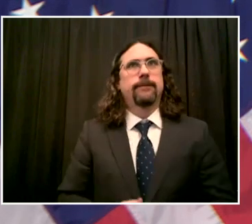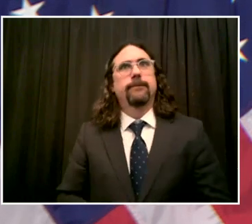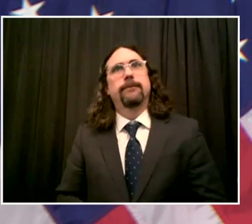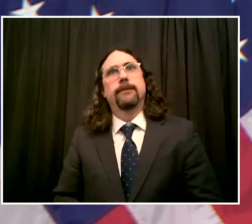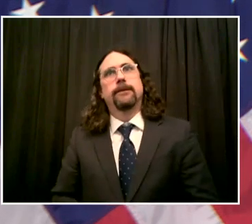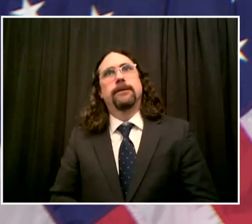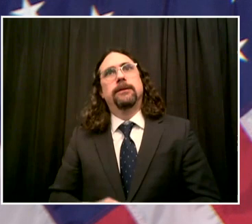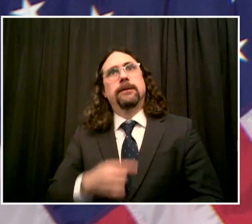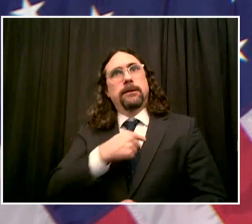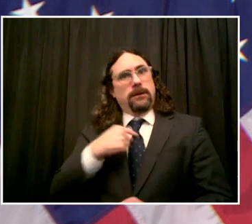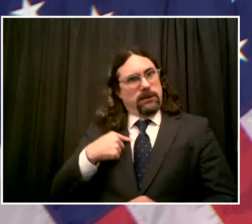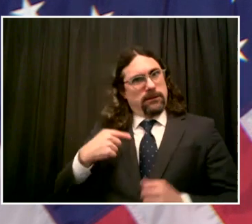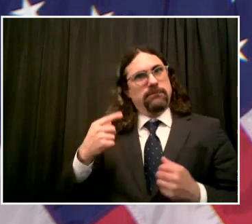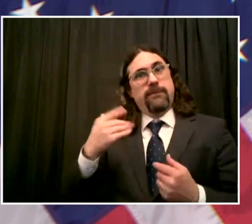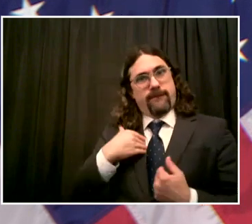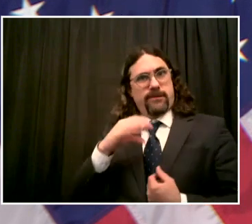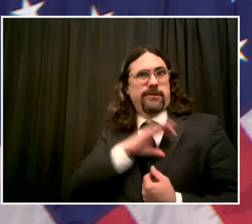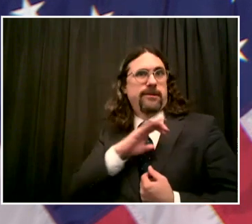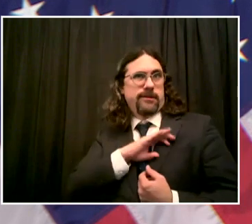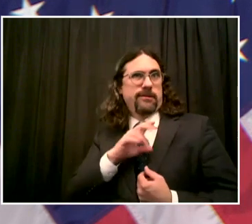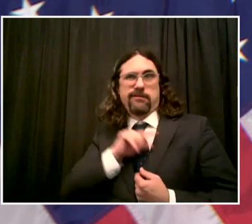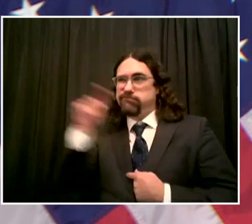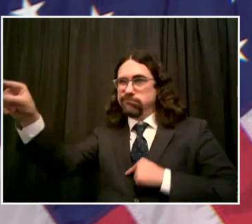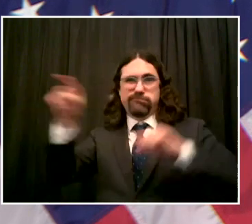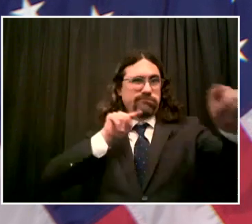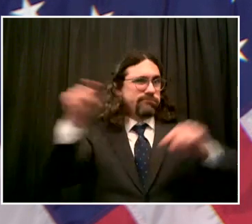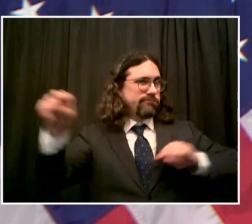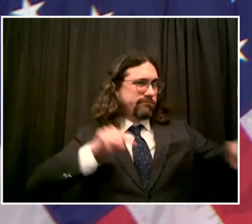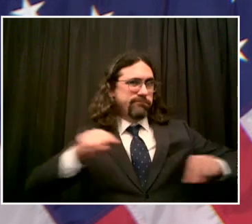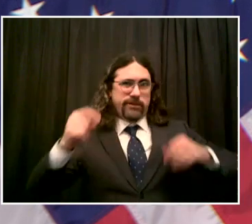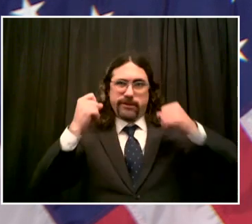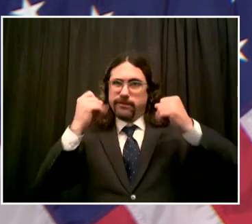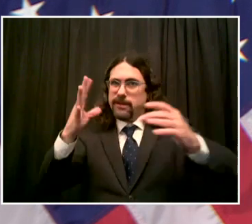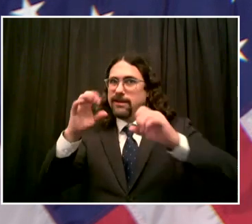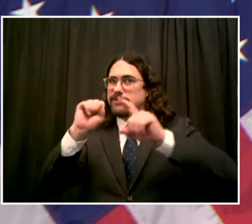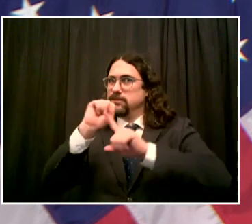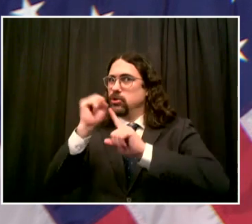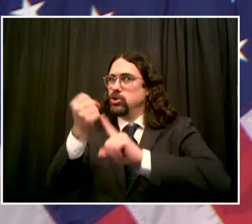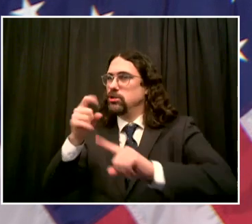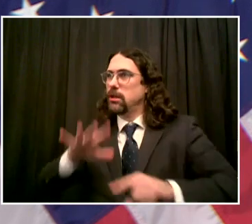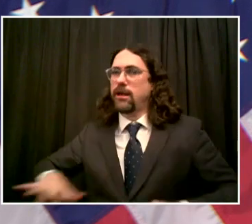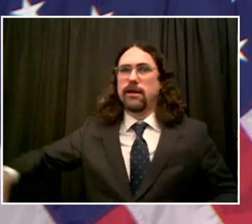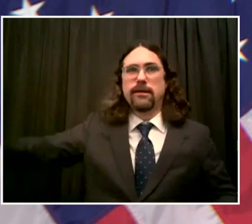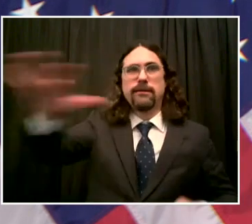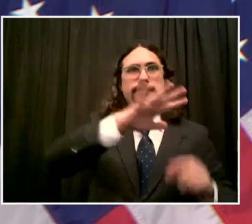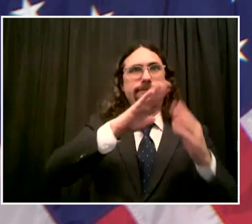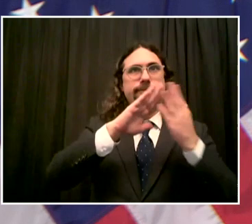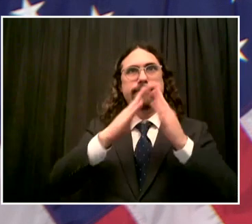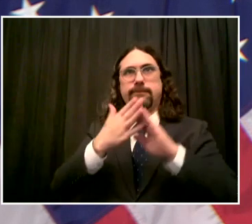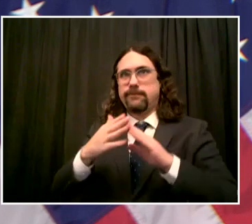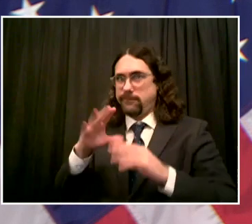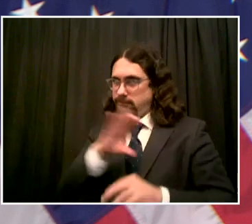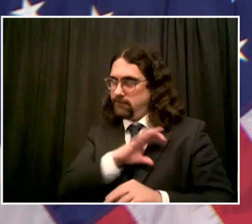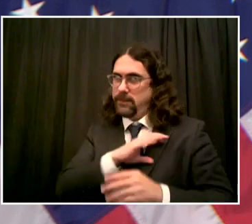WEREAD ME IN THAT SITUATION UBT I'M TELLING YOU NEARLY 700